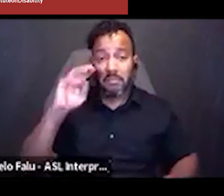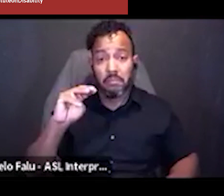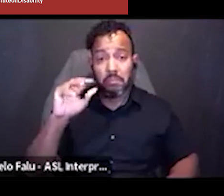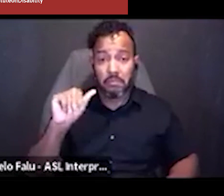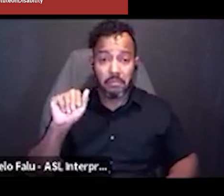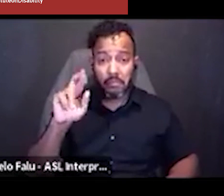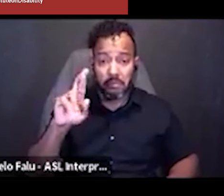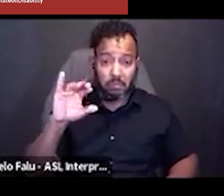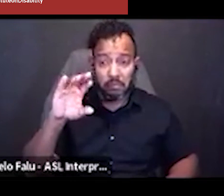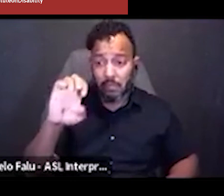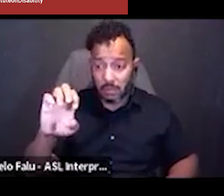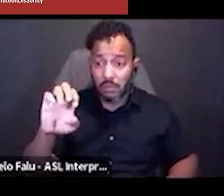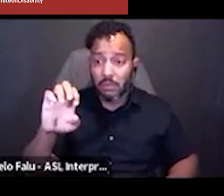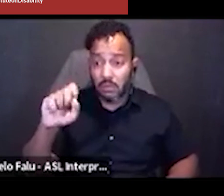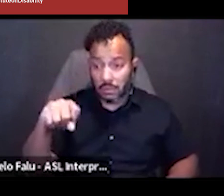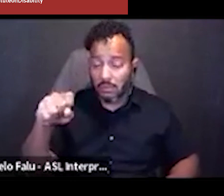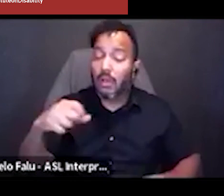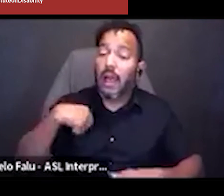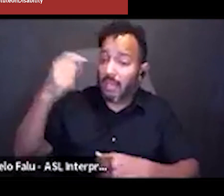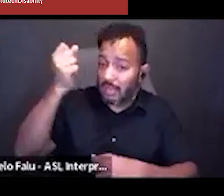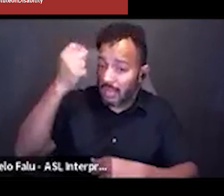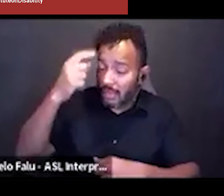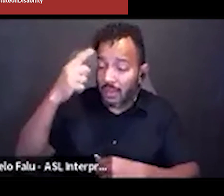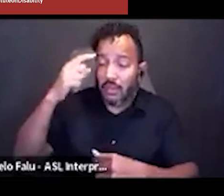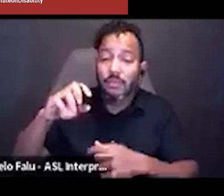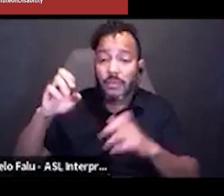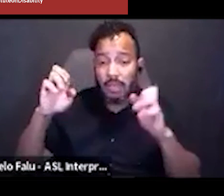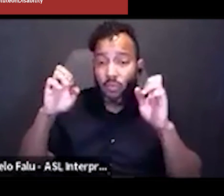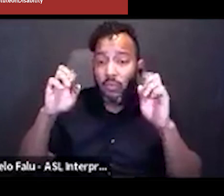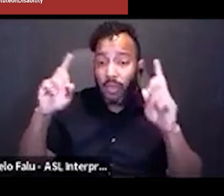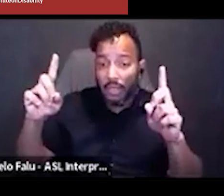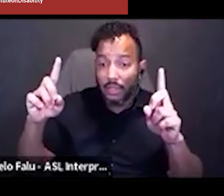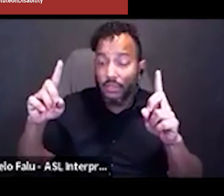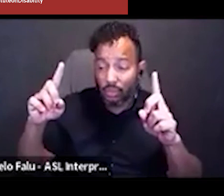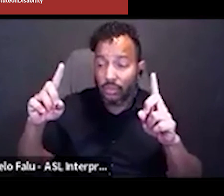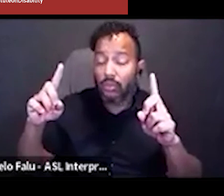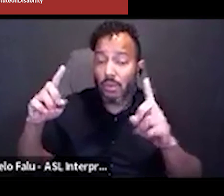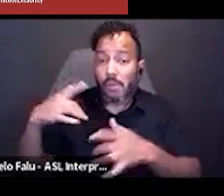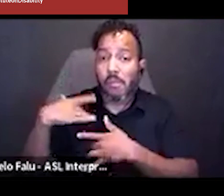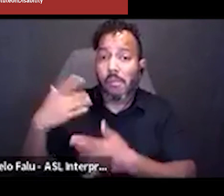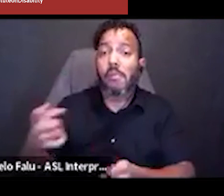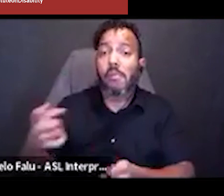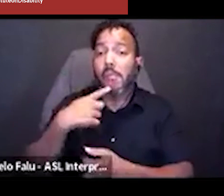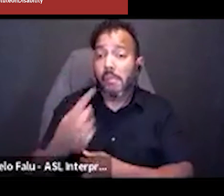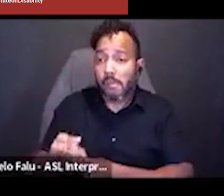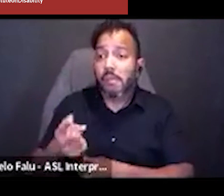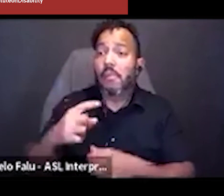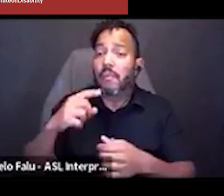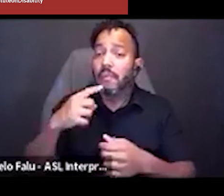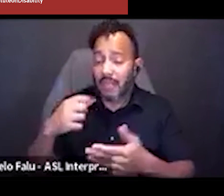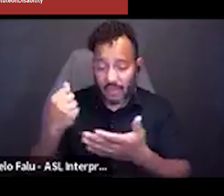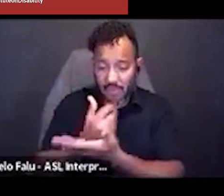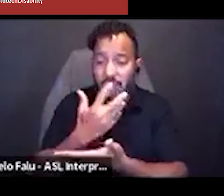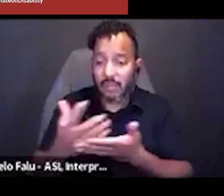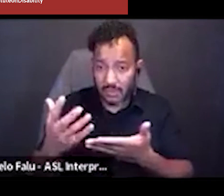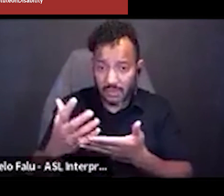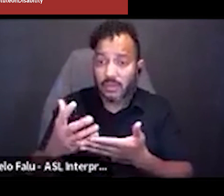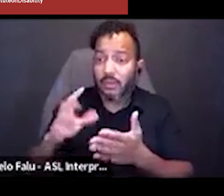I think education often say everything I learned I learned in kindergarten.